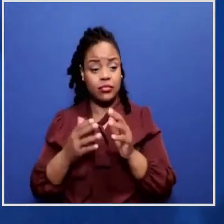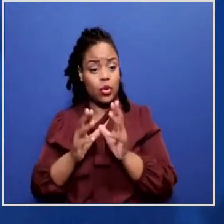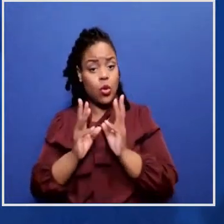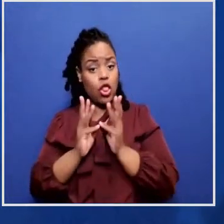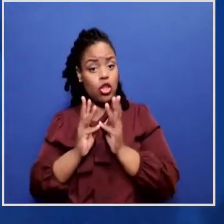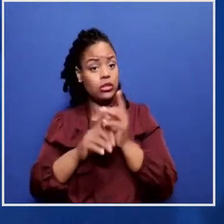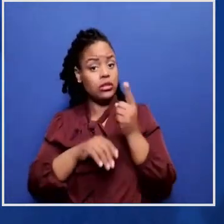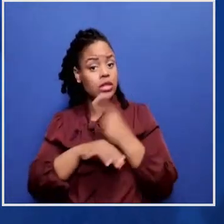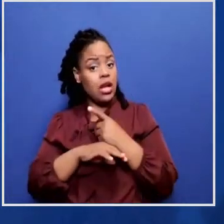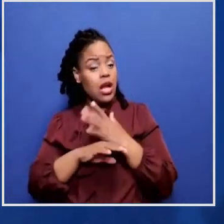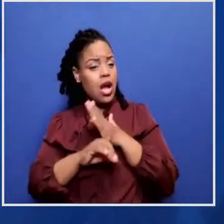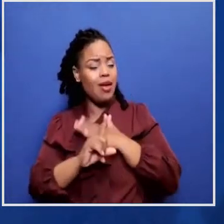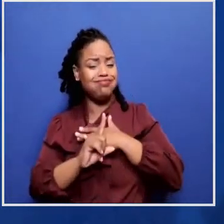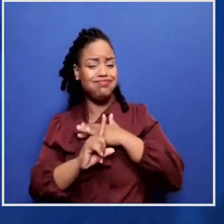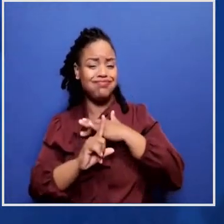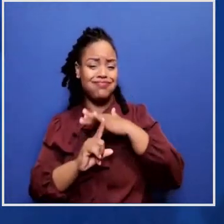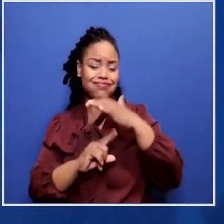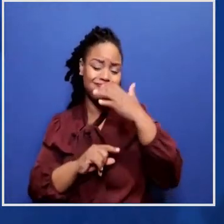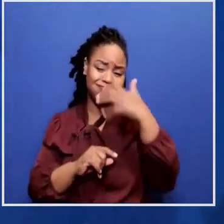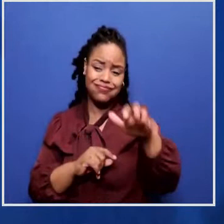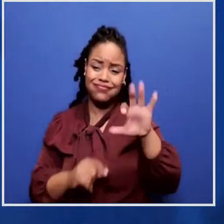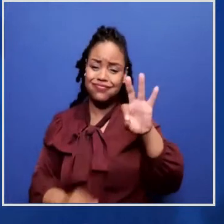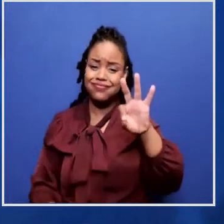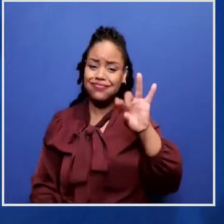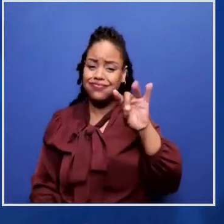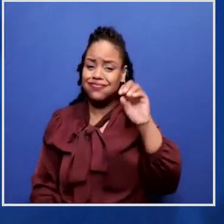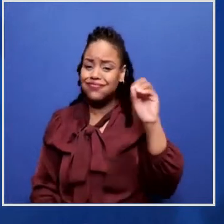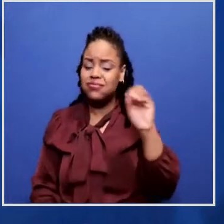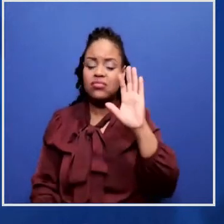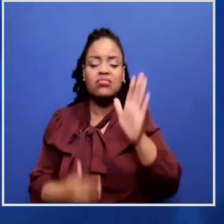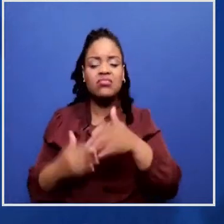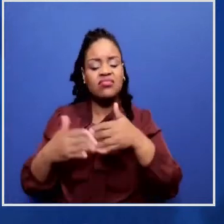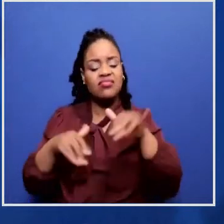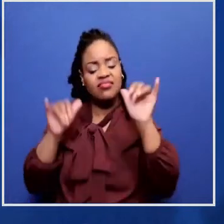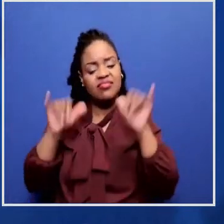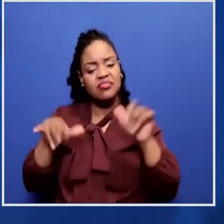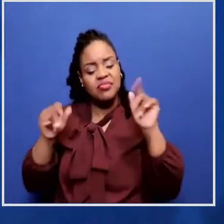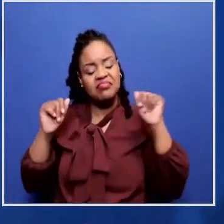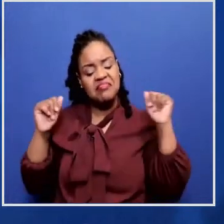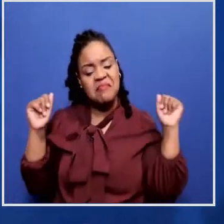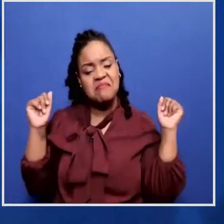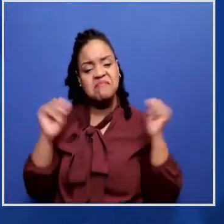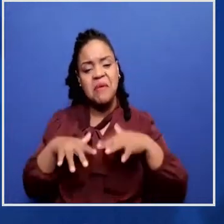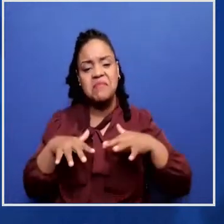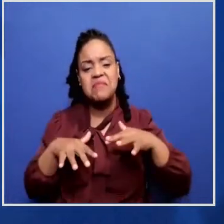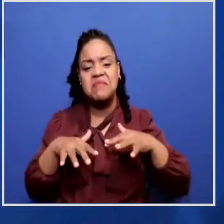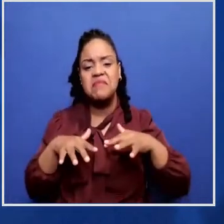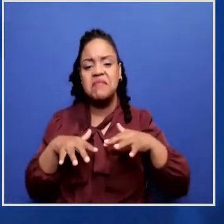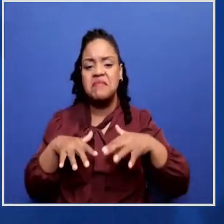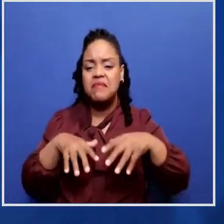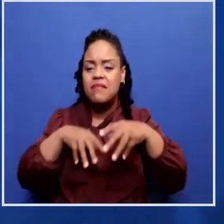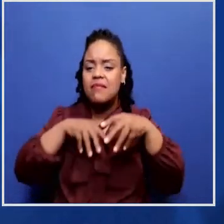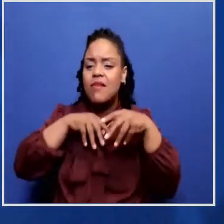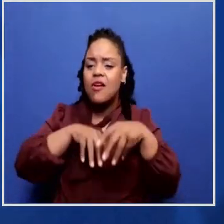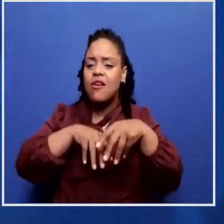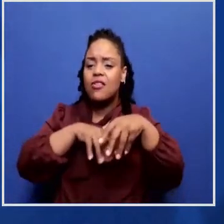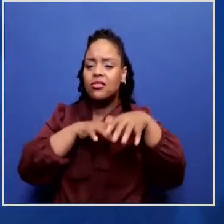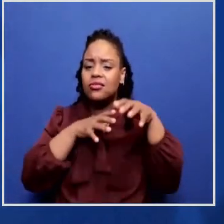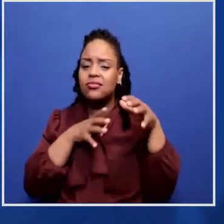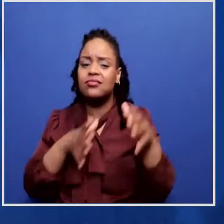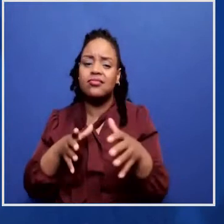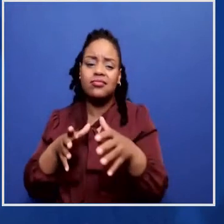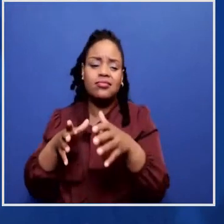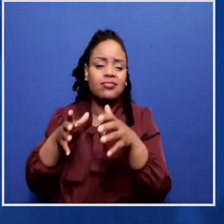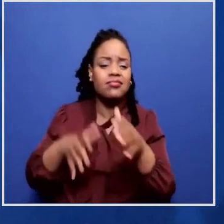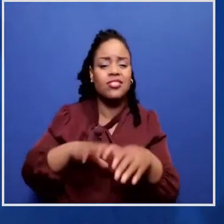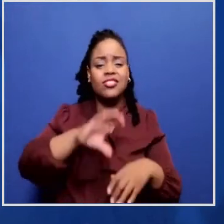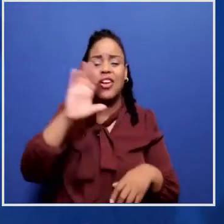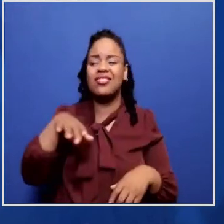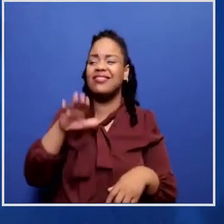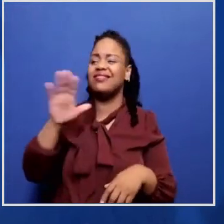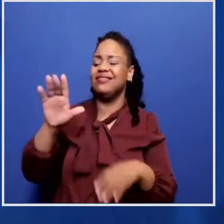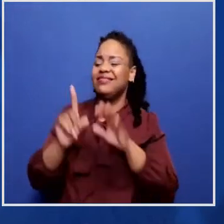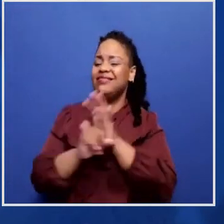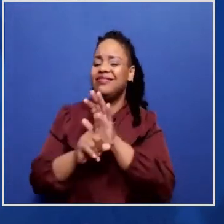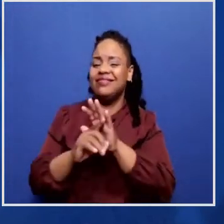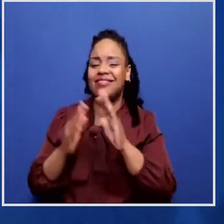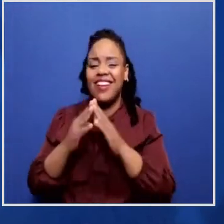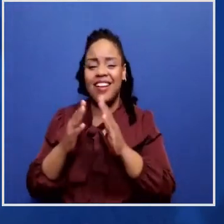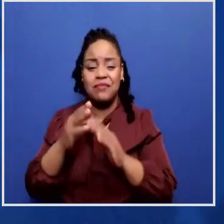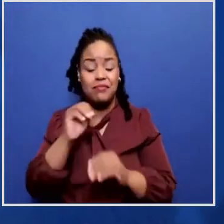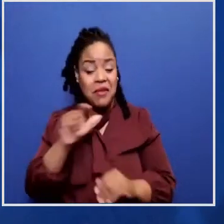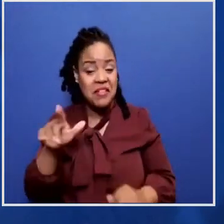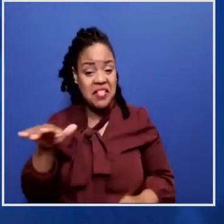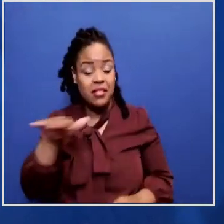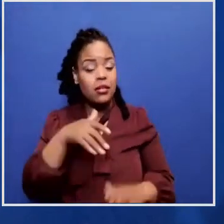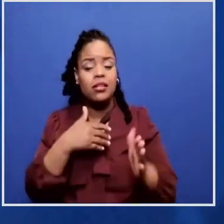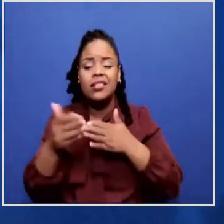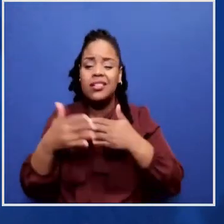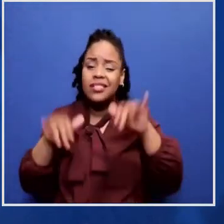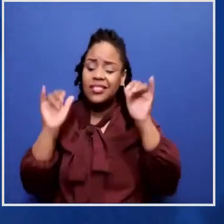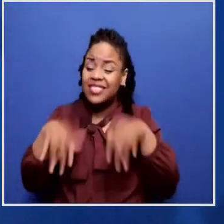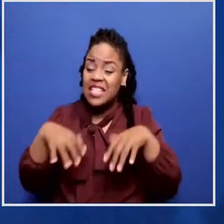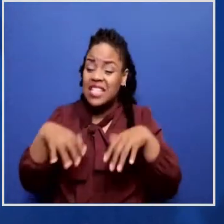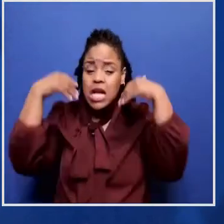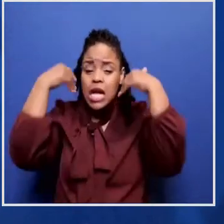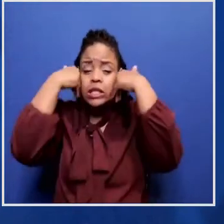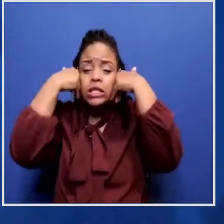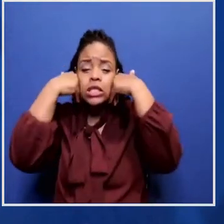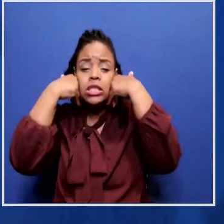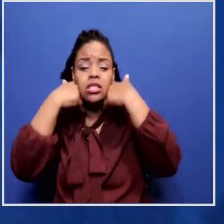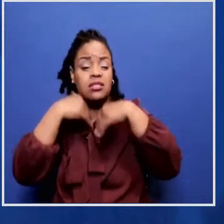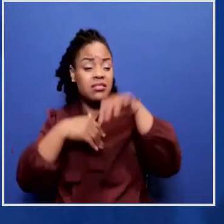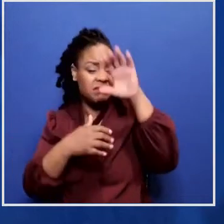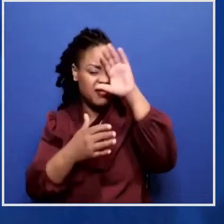ROLL DOWN LIKE A MIGHTY STREAM